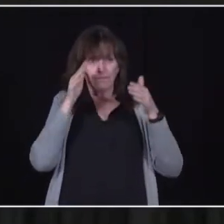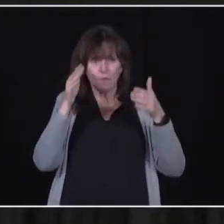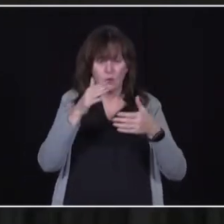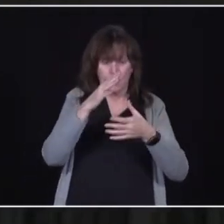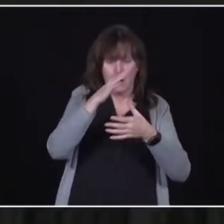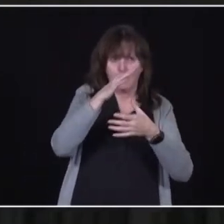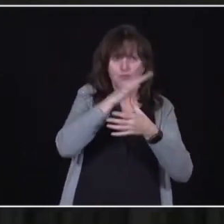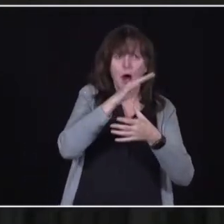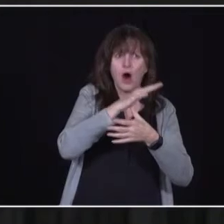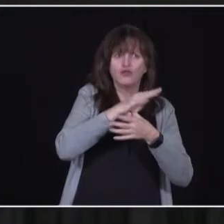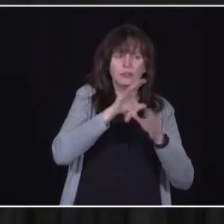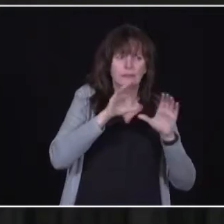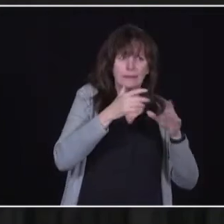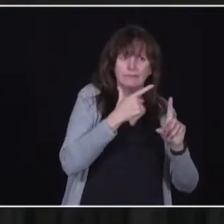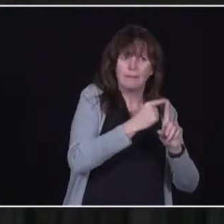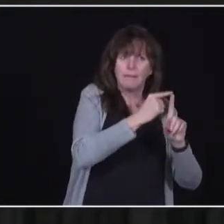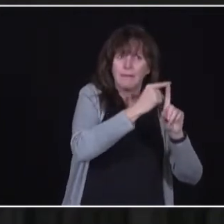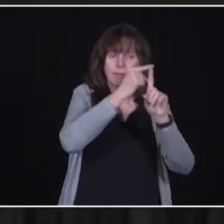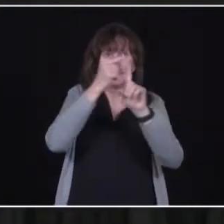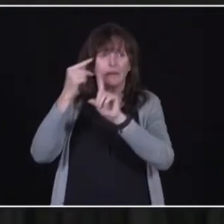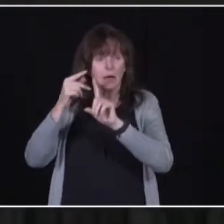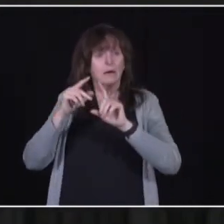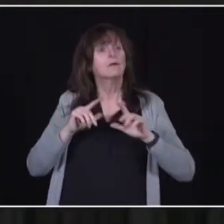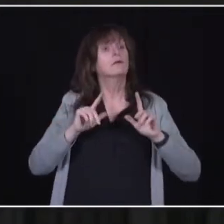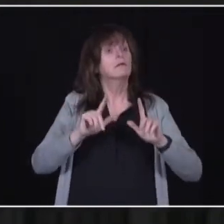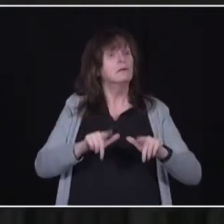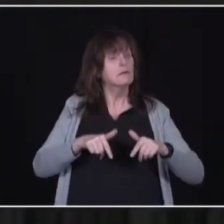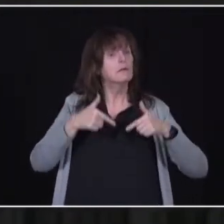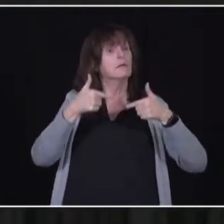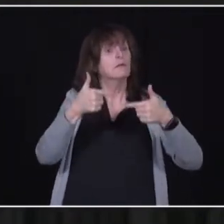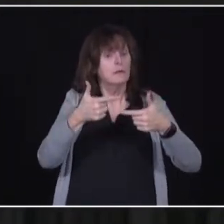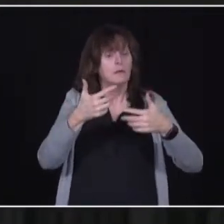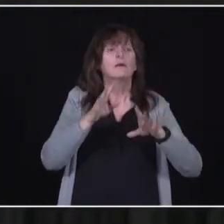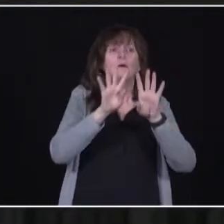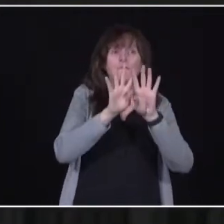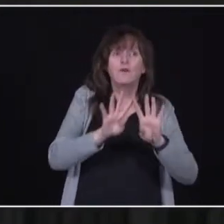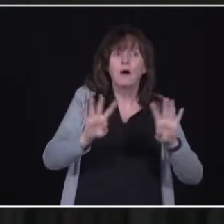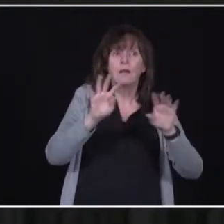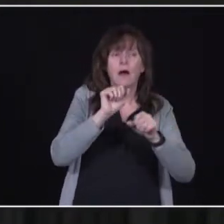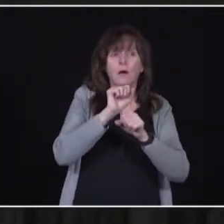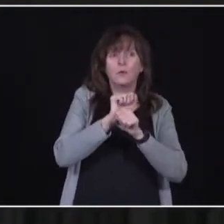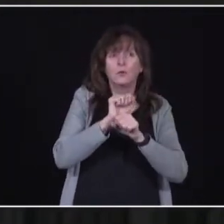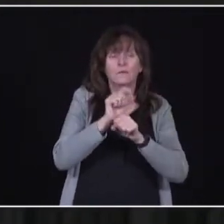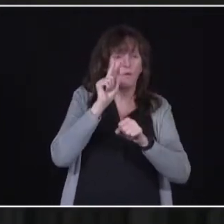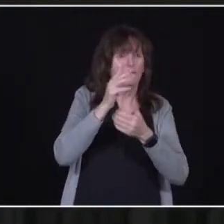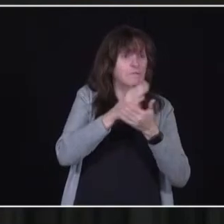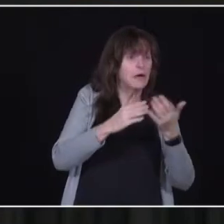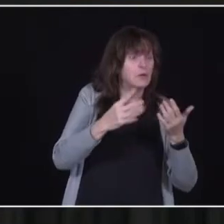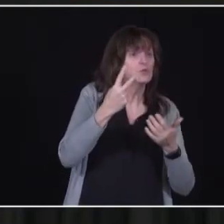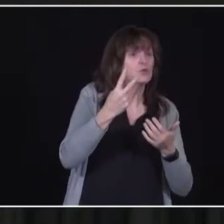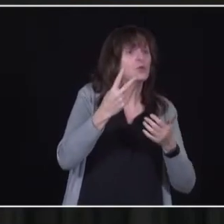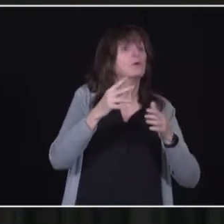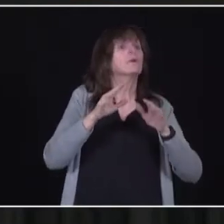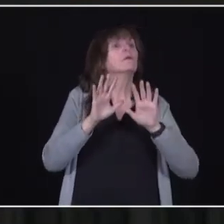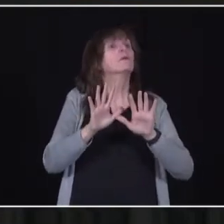That's a great question but right now I am focusing on the priority populations and yes we get to the essential workers in the other